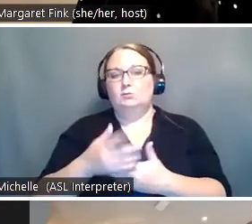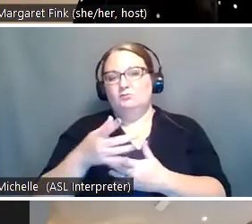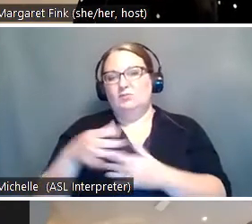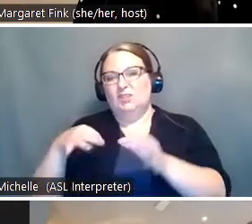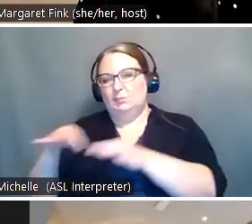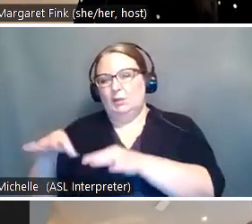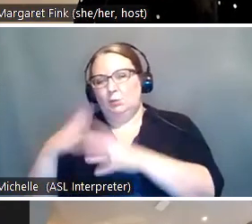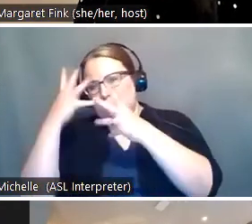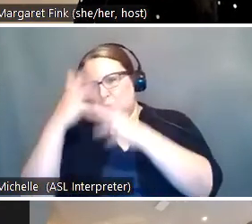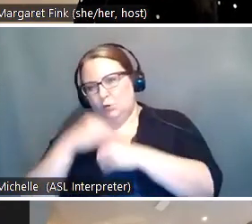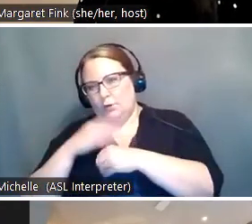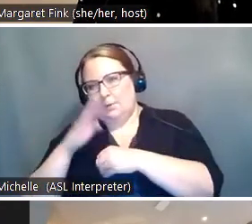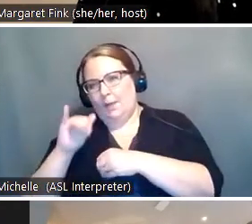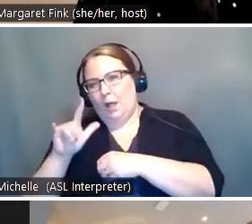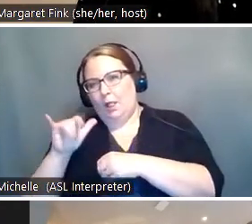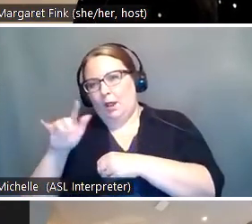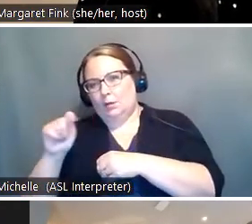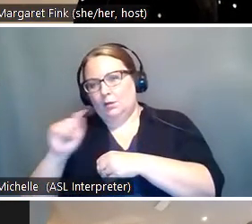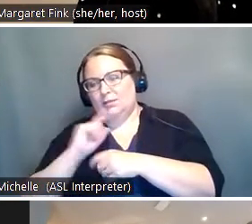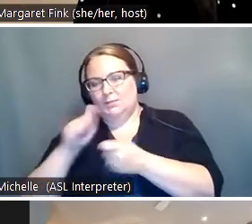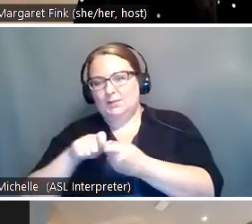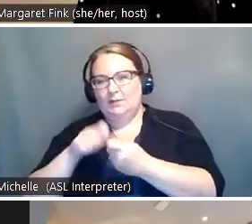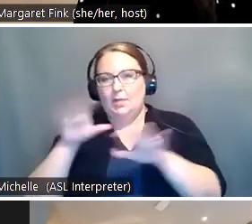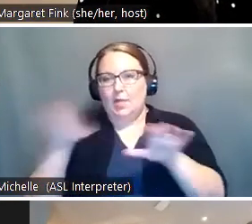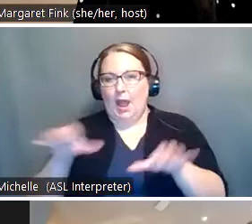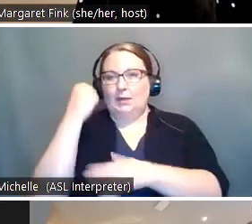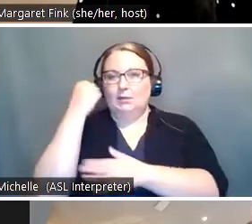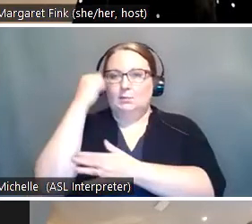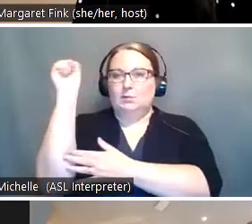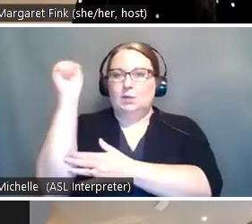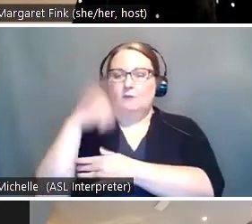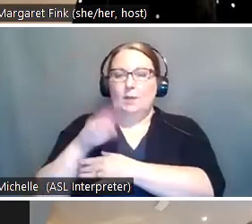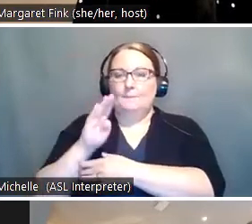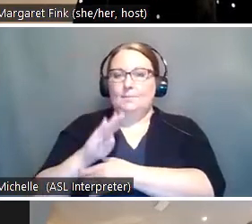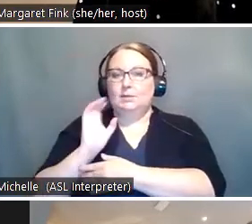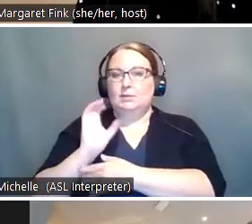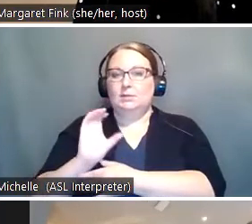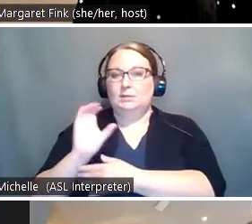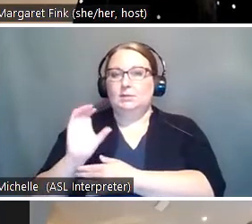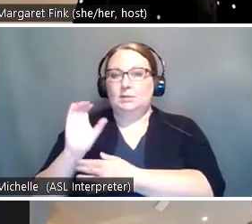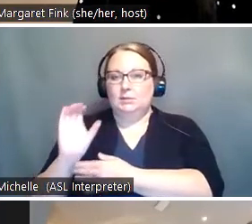specifically the activism of the Beyond Compliance Coordinating Committee was put